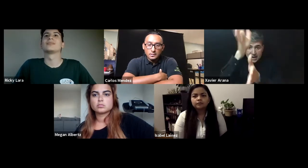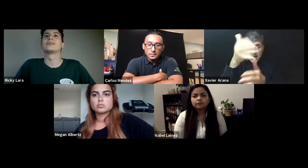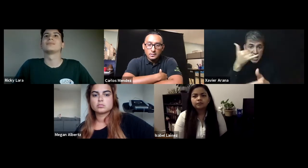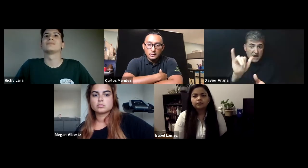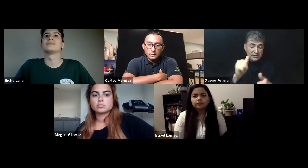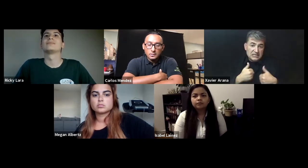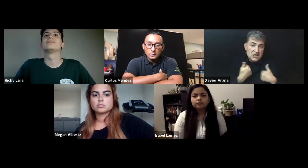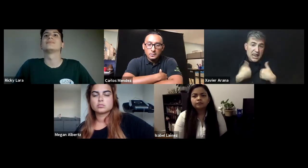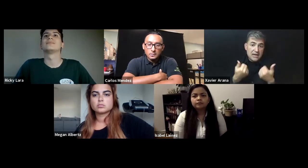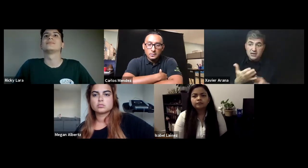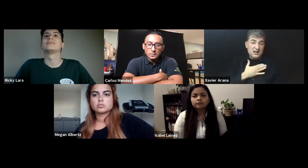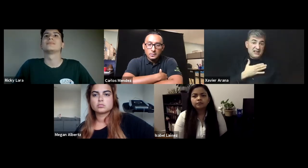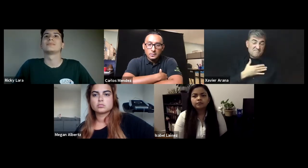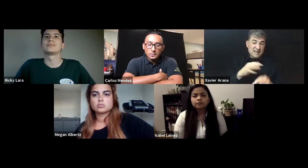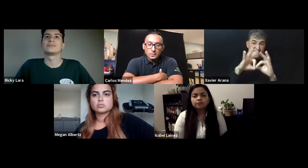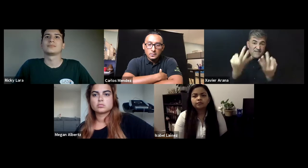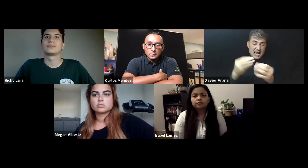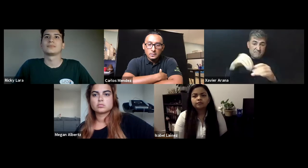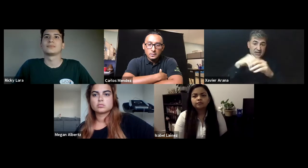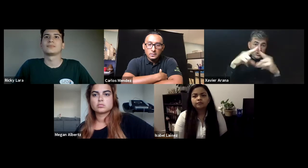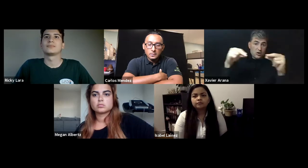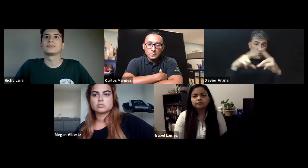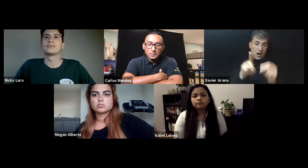I mean, maybe you can learn from your grandparents.